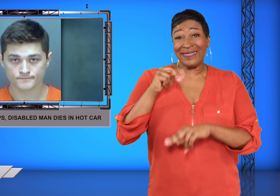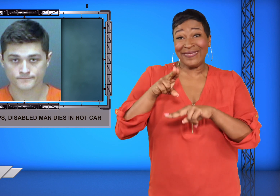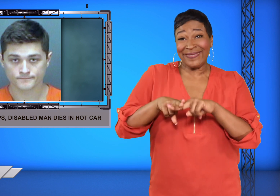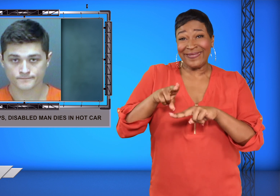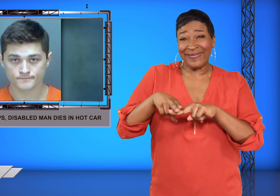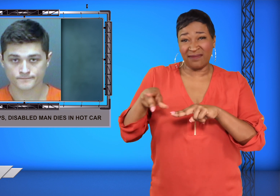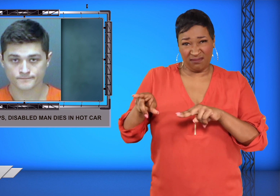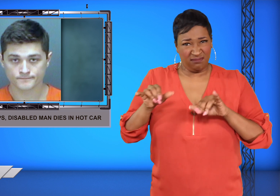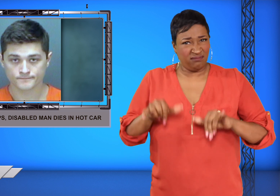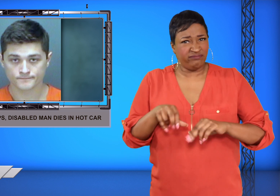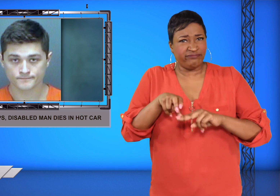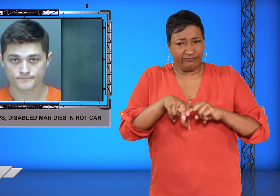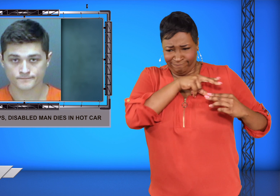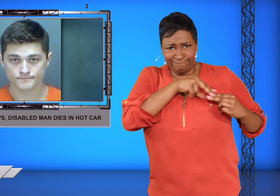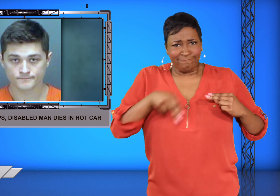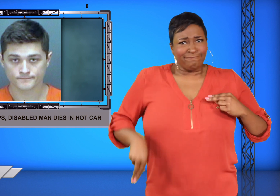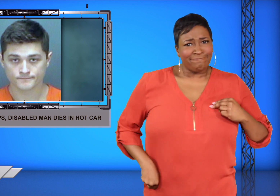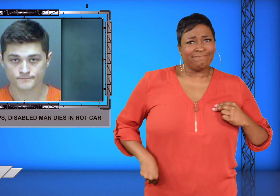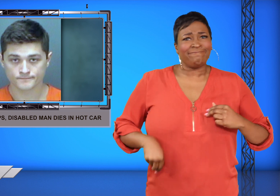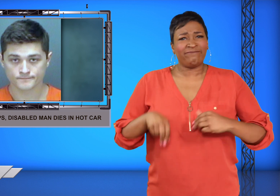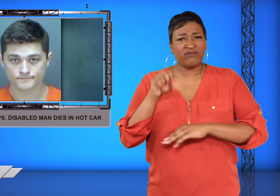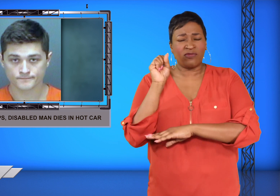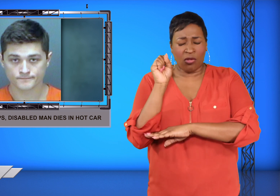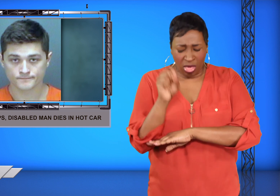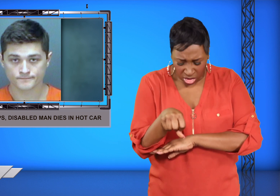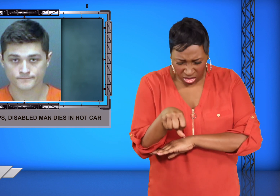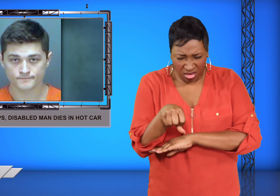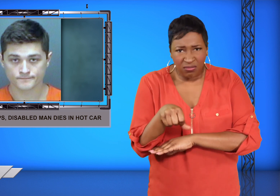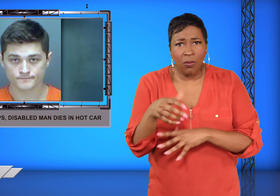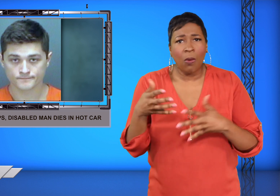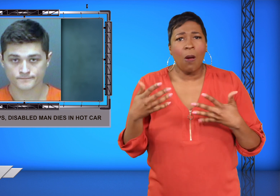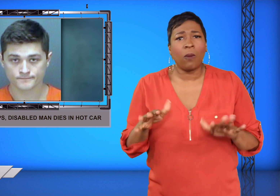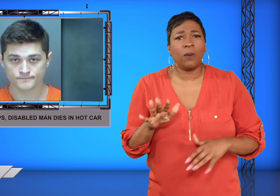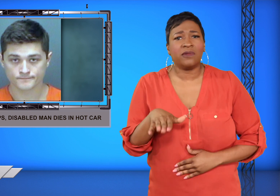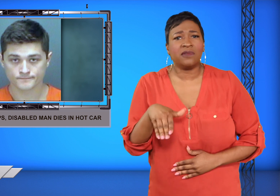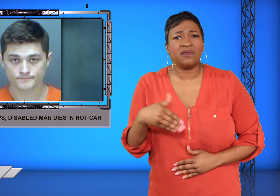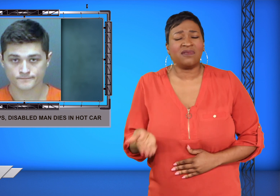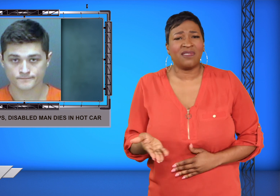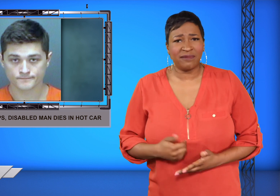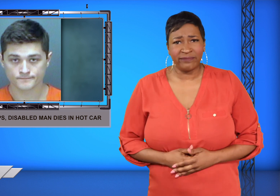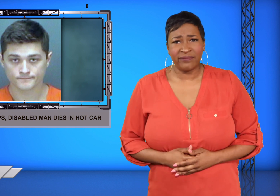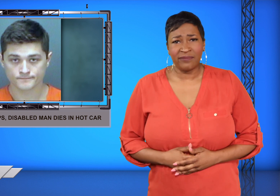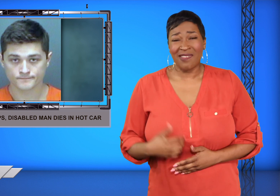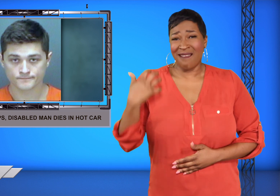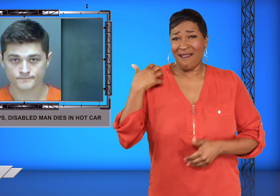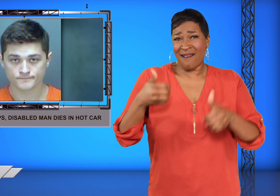LaPointe was dead in the back seat still strapped in his seat belt.